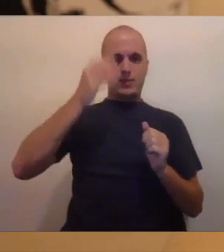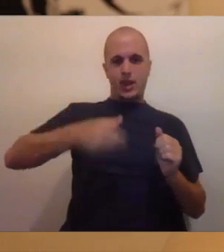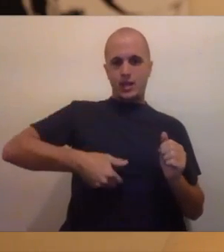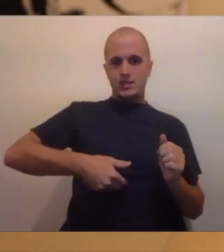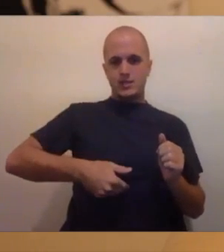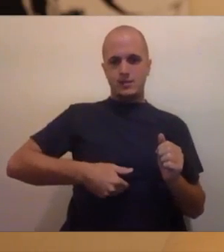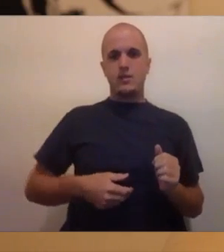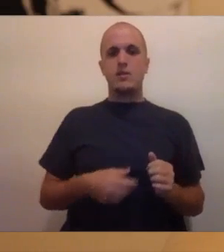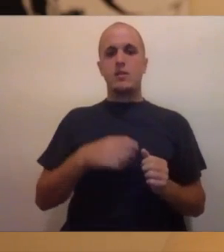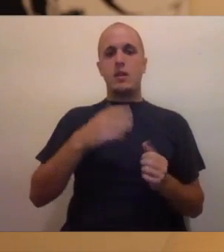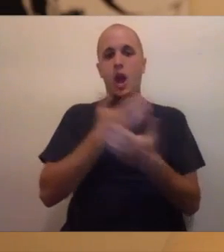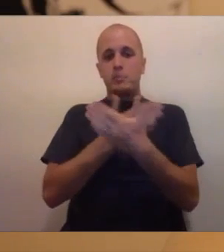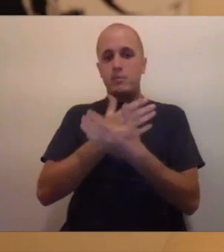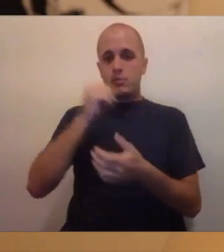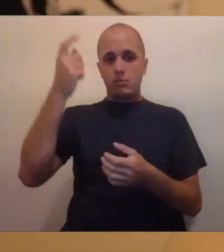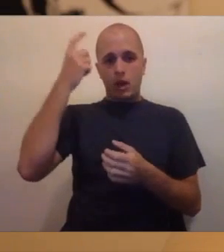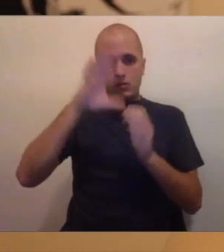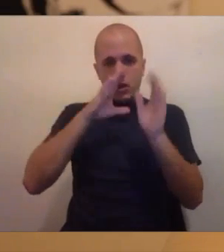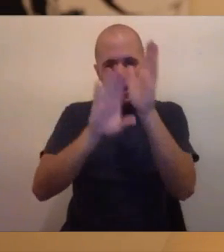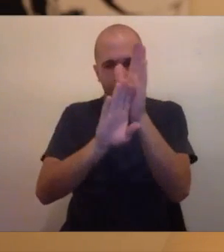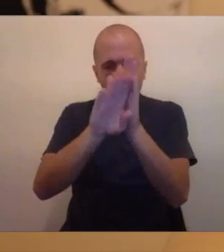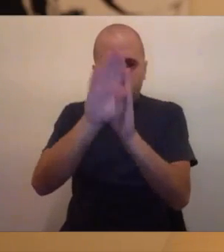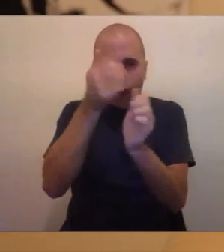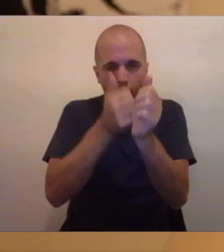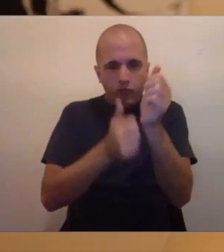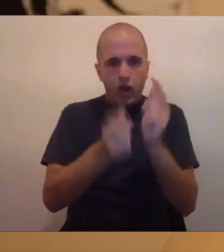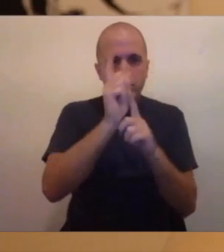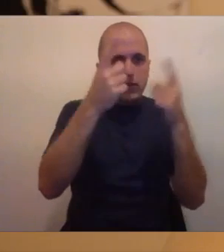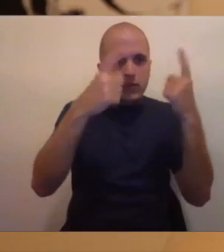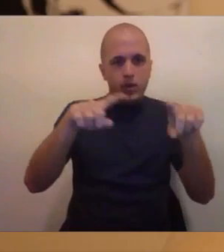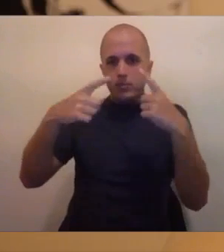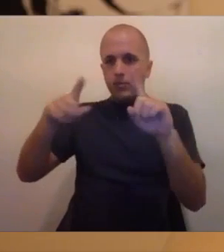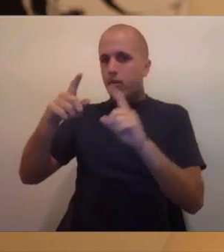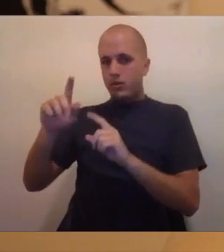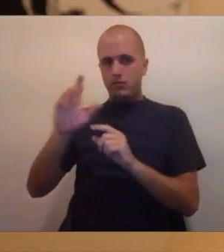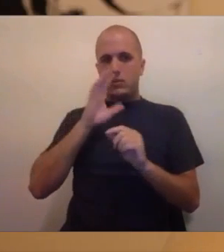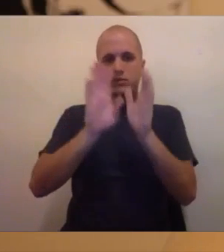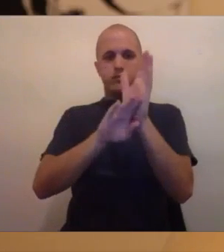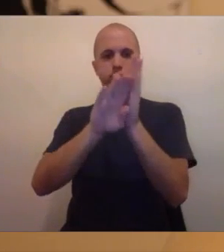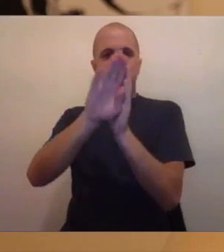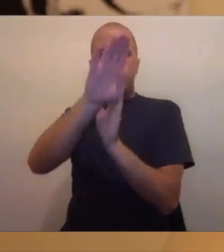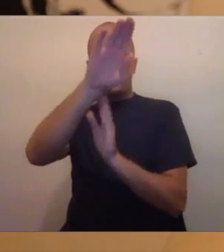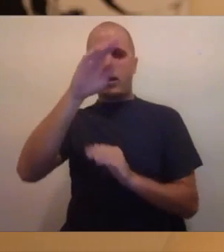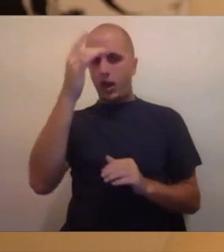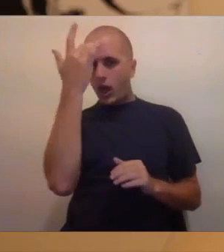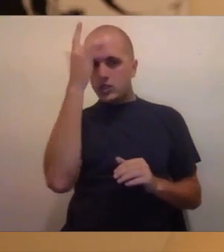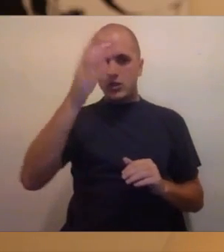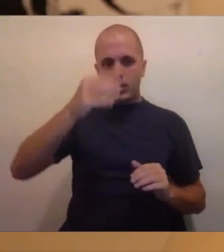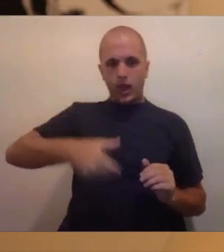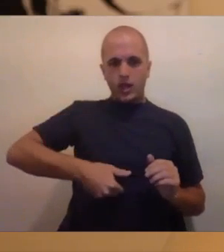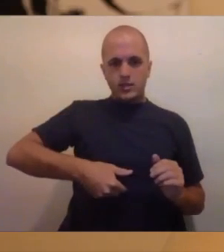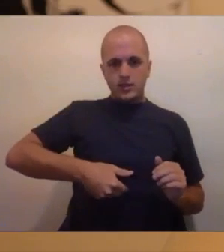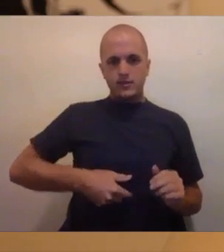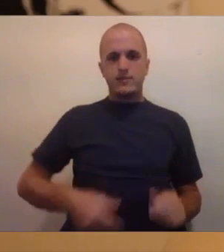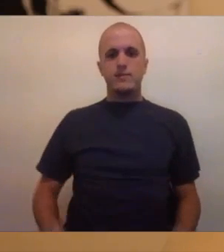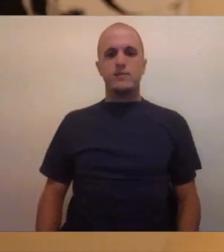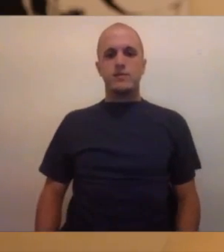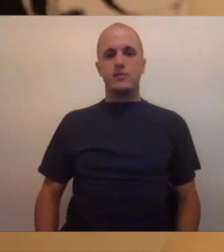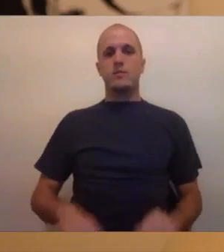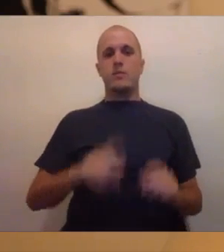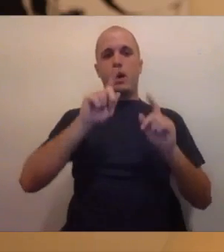that the baby's mind is going to develop in every single moment. And once